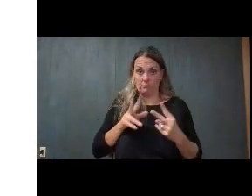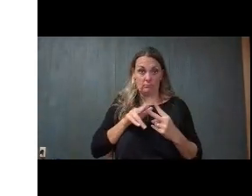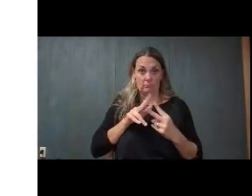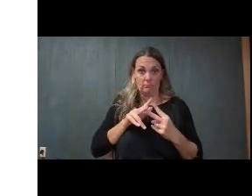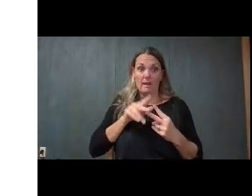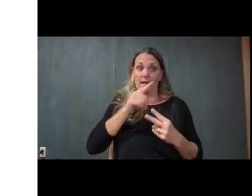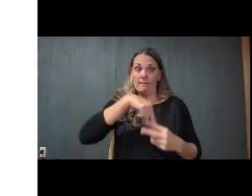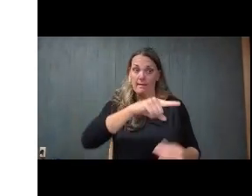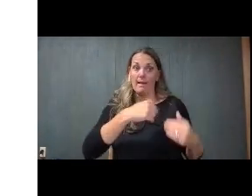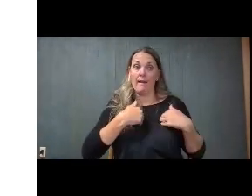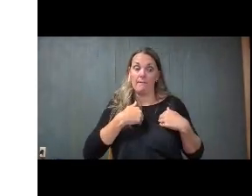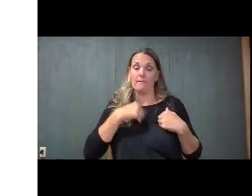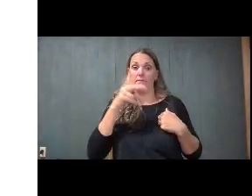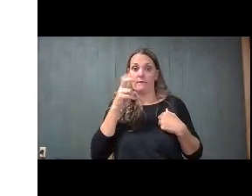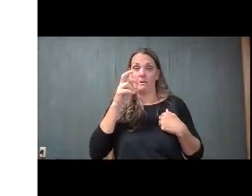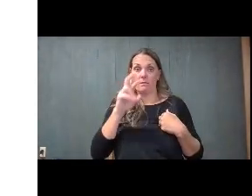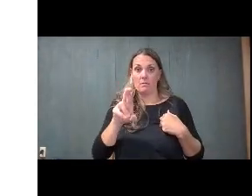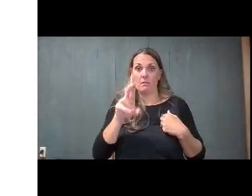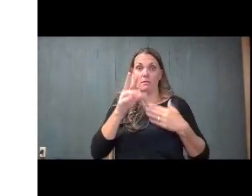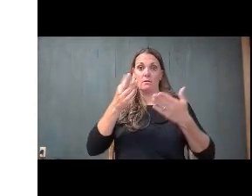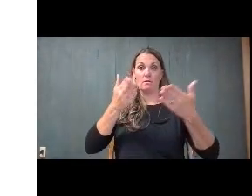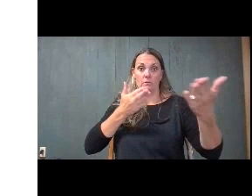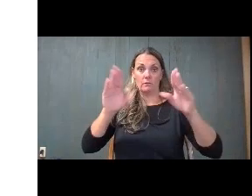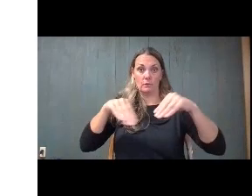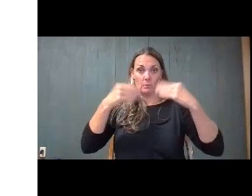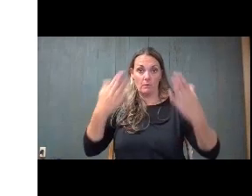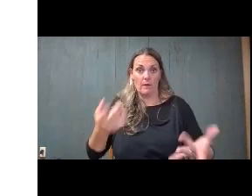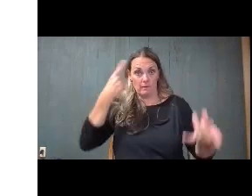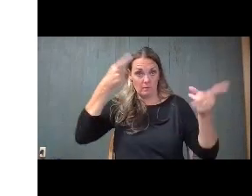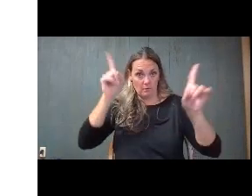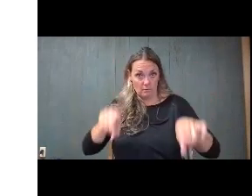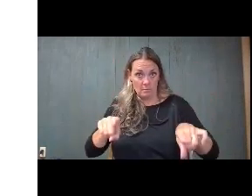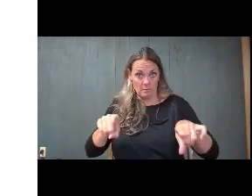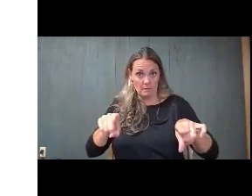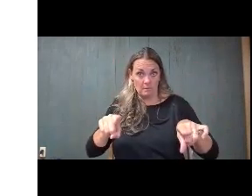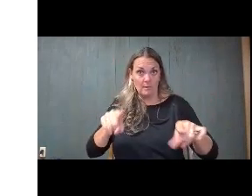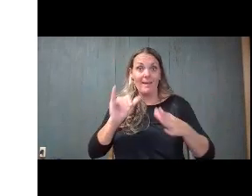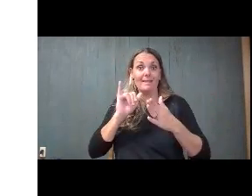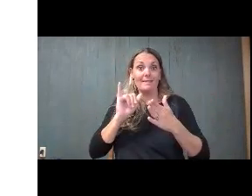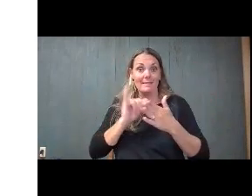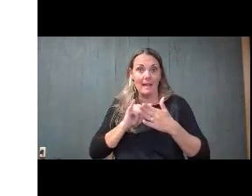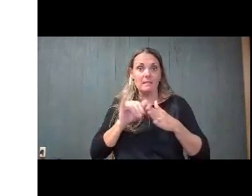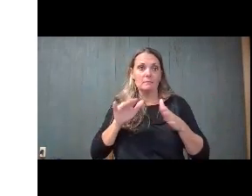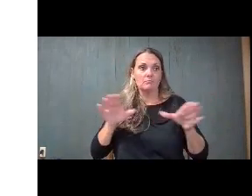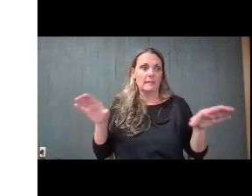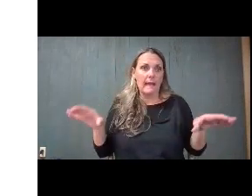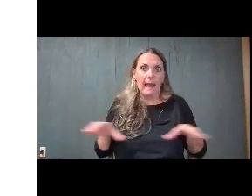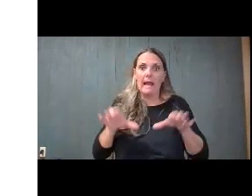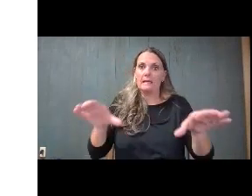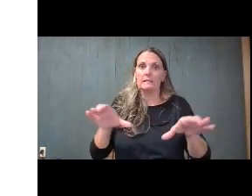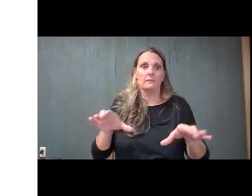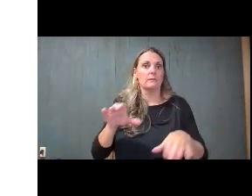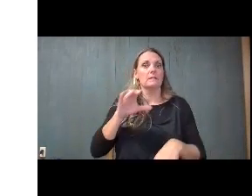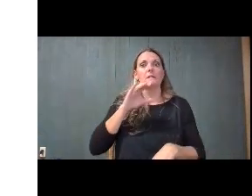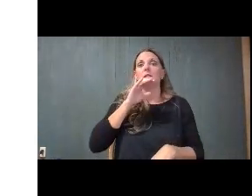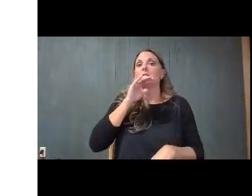a VR employment services provider agreement that has been active non probationary status